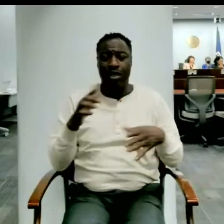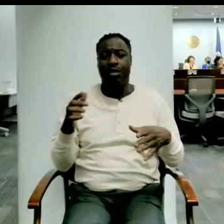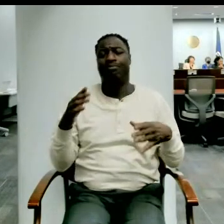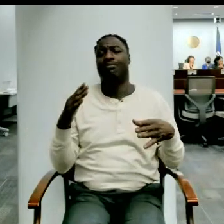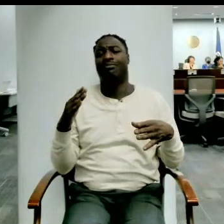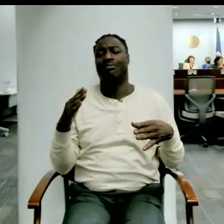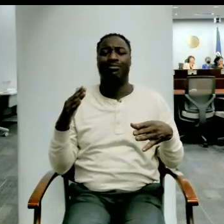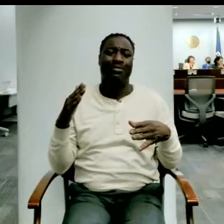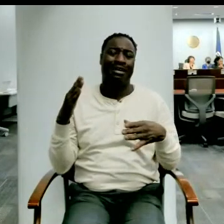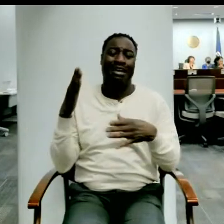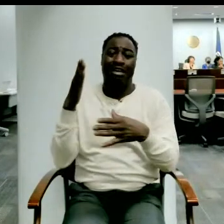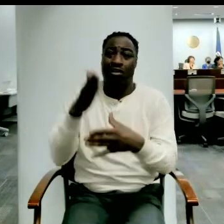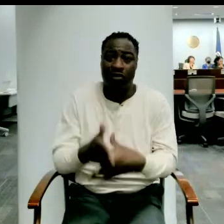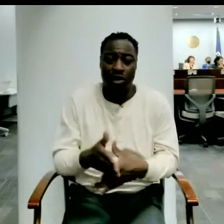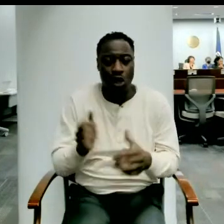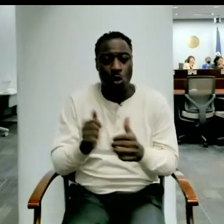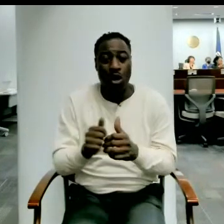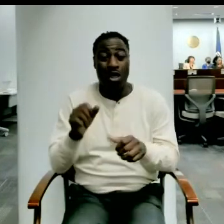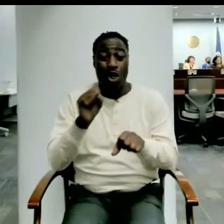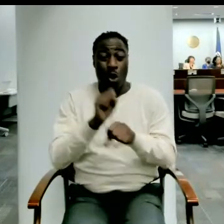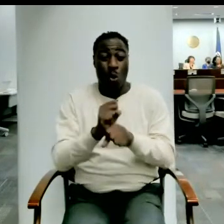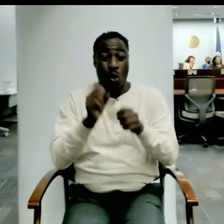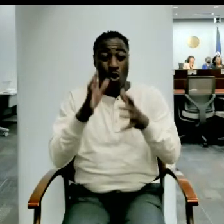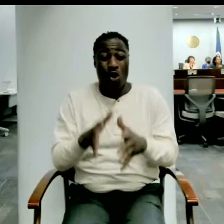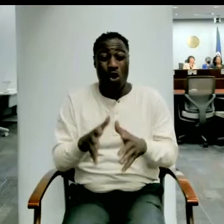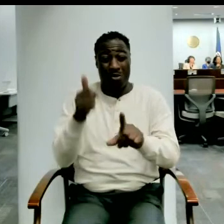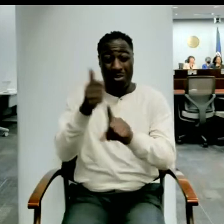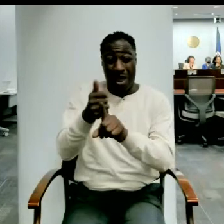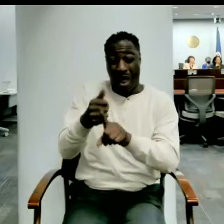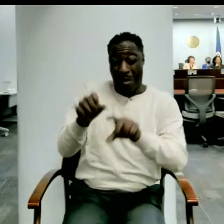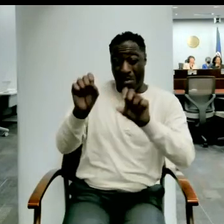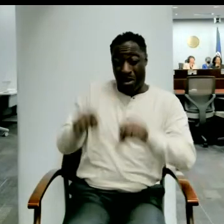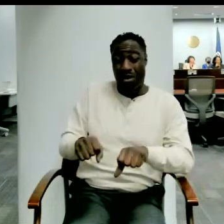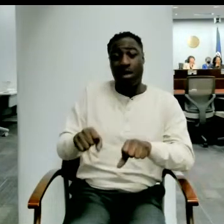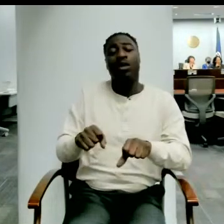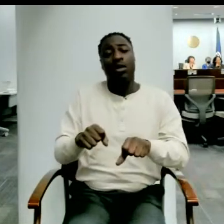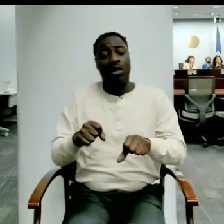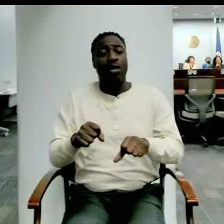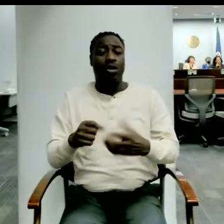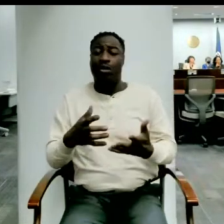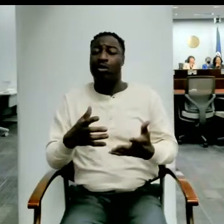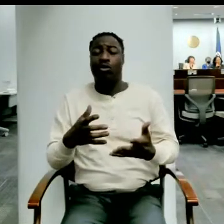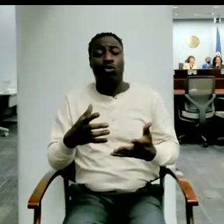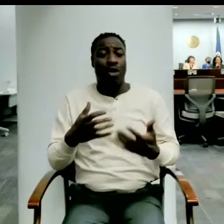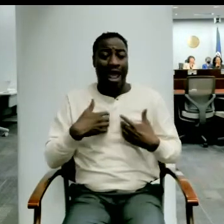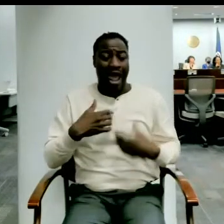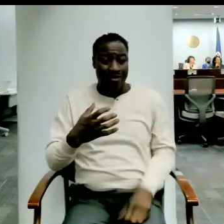ability or workers abilities to bring their claims or to witnesses to support